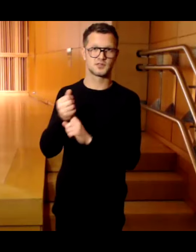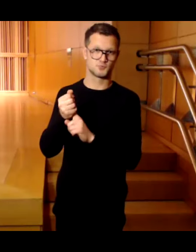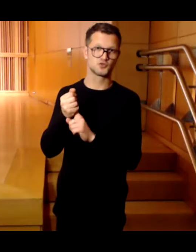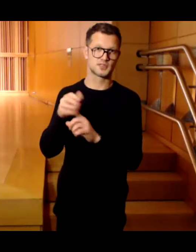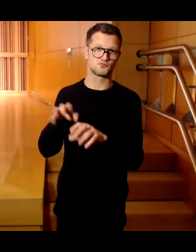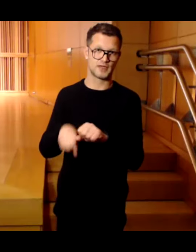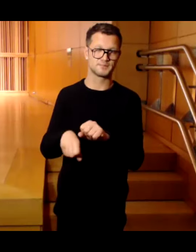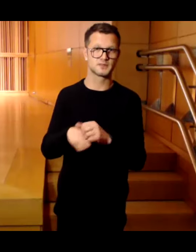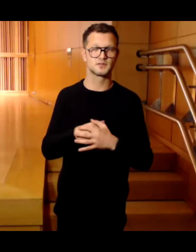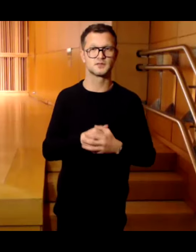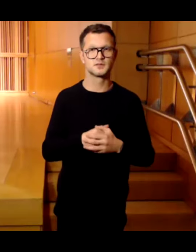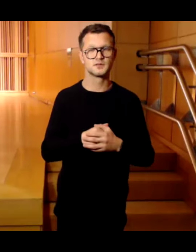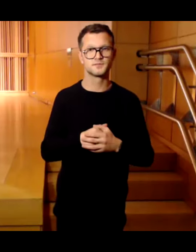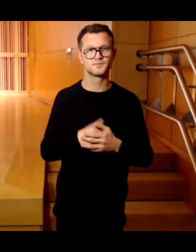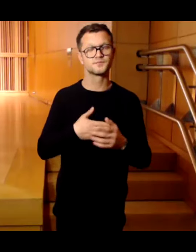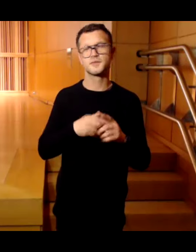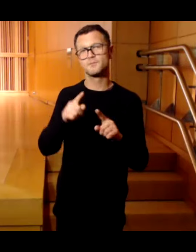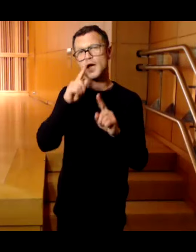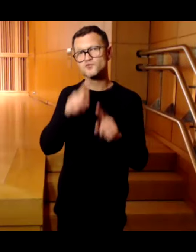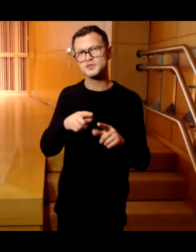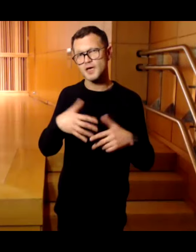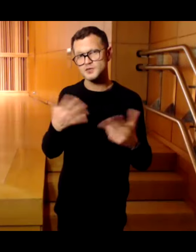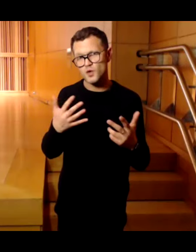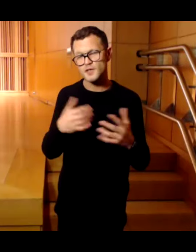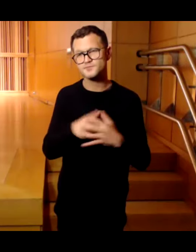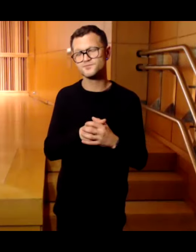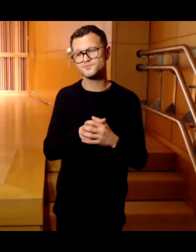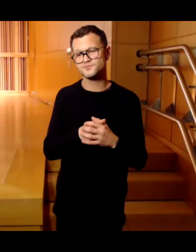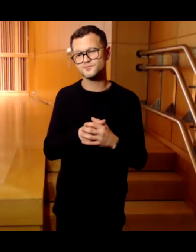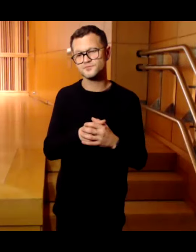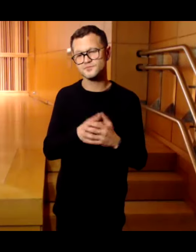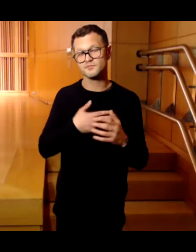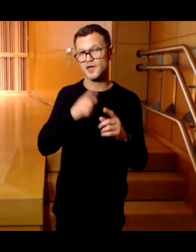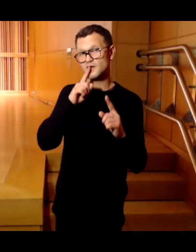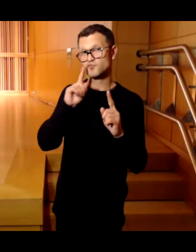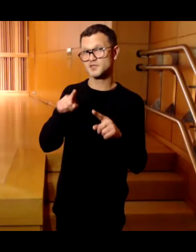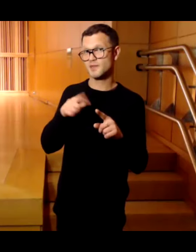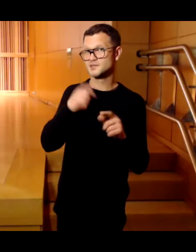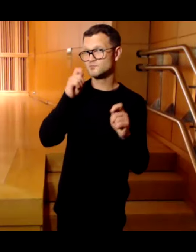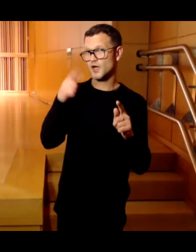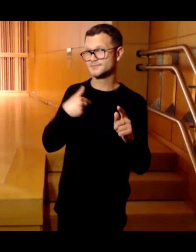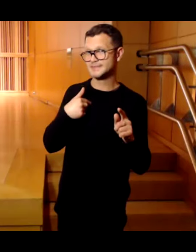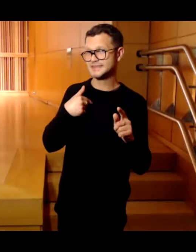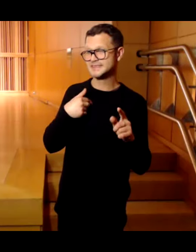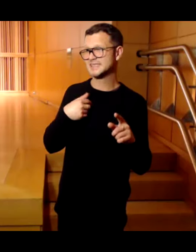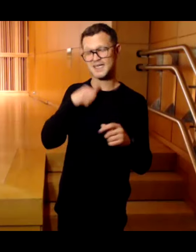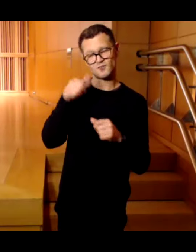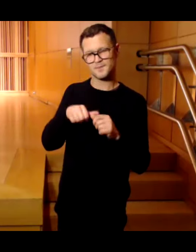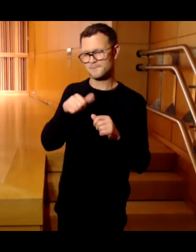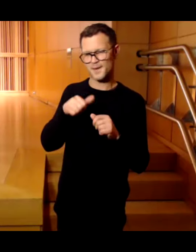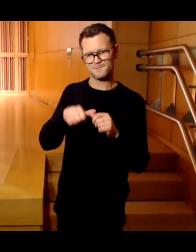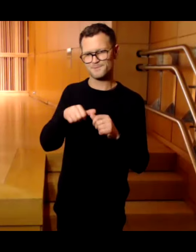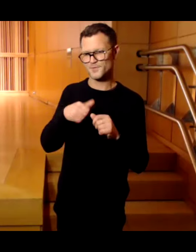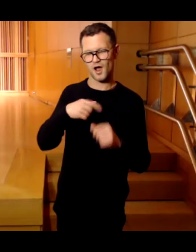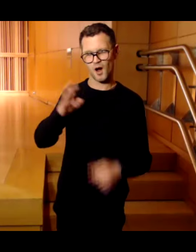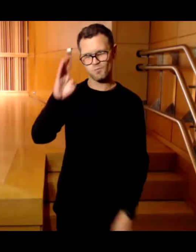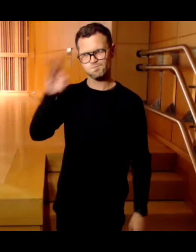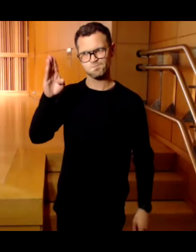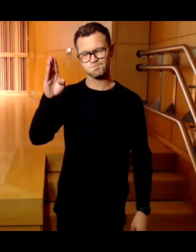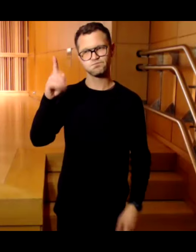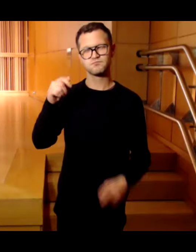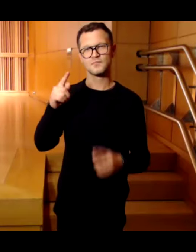My response surprised me. And even now, I regret the mixture of pain and blunt recognition in the woman's eyes as she left.